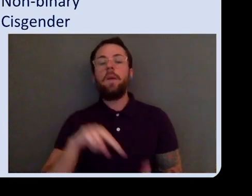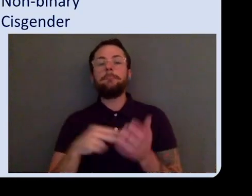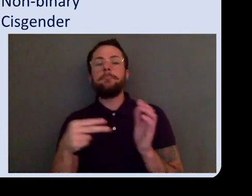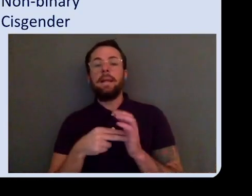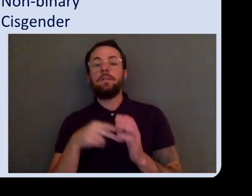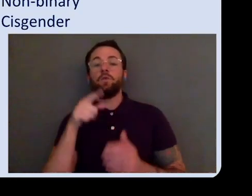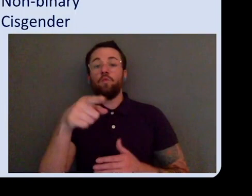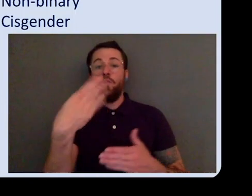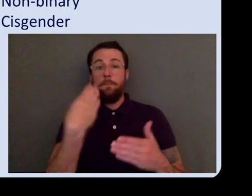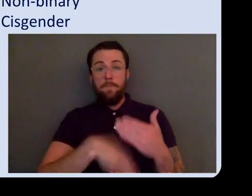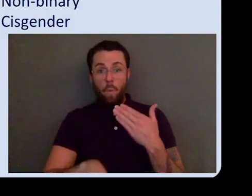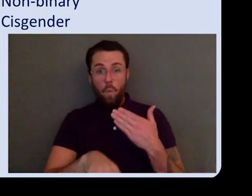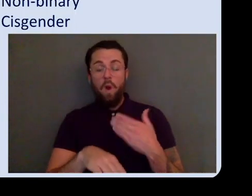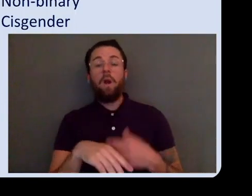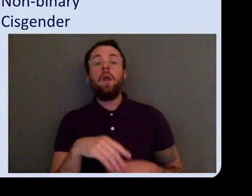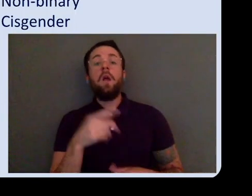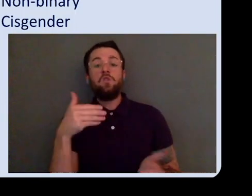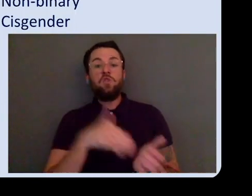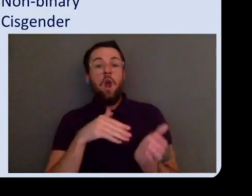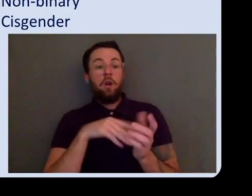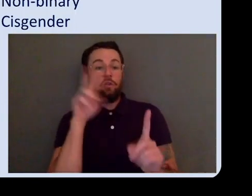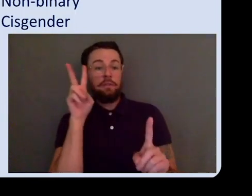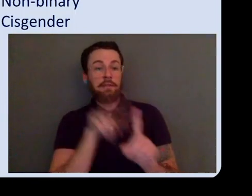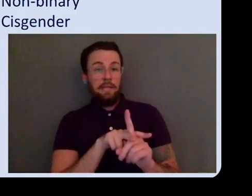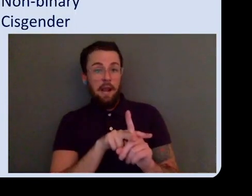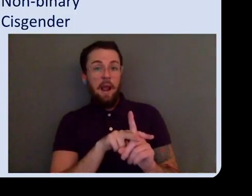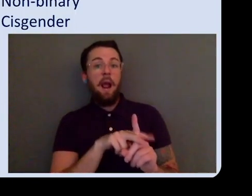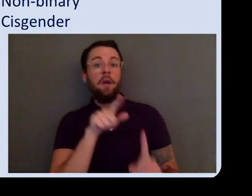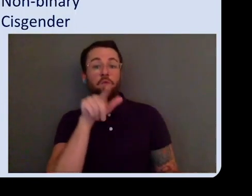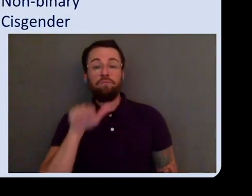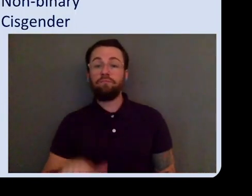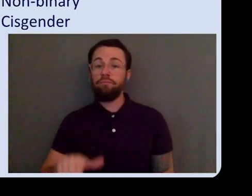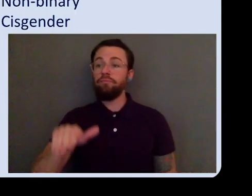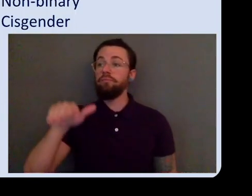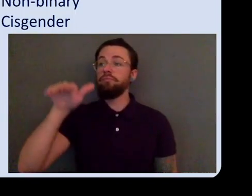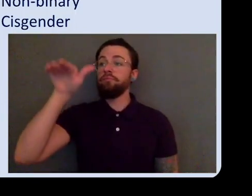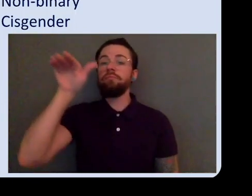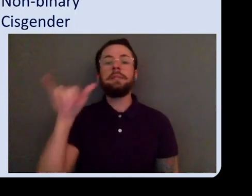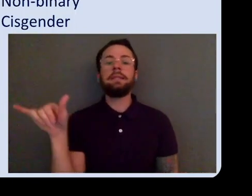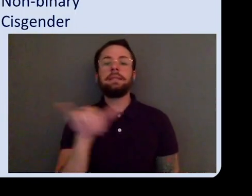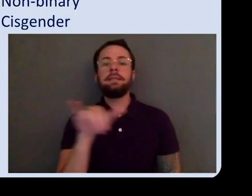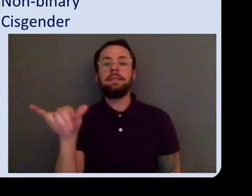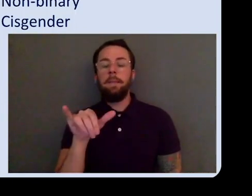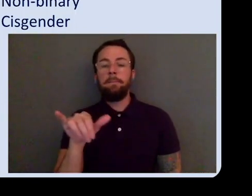and the word cisgender means that the sex you have been